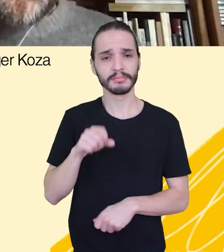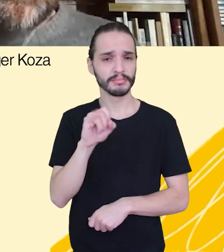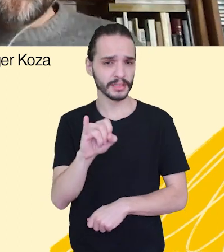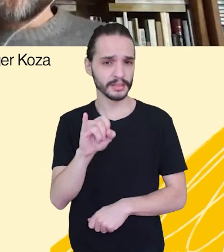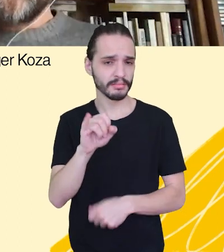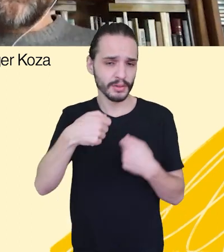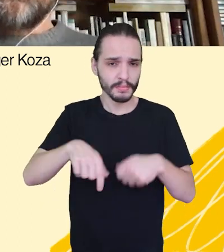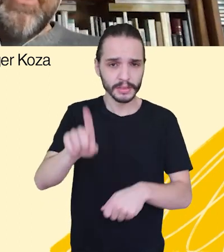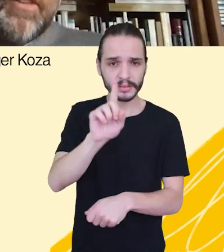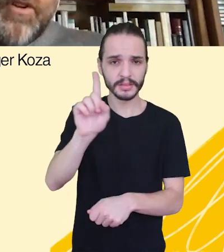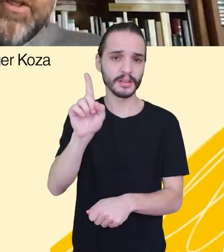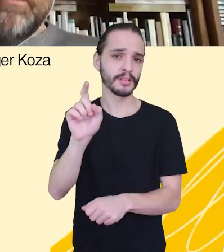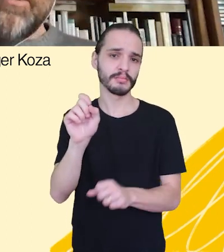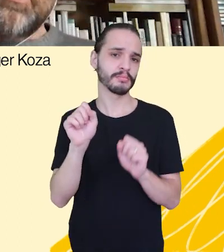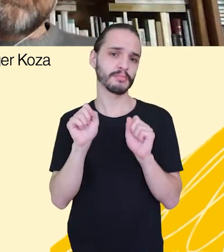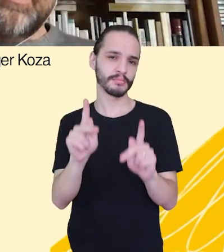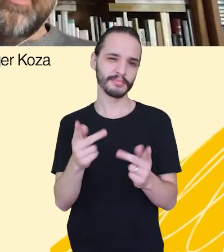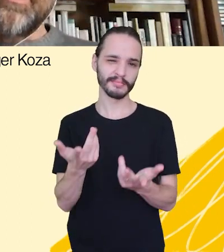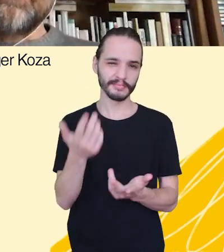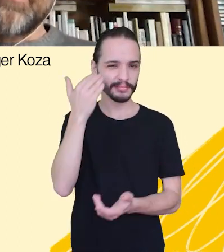And it is very difficult sometimes to realize.